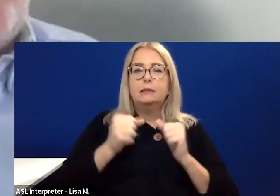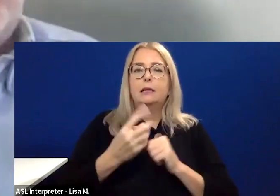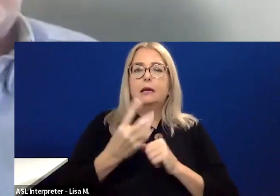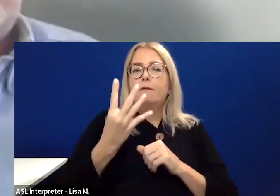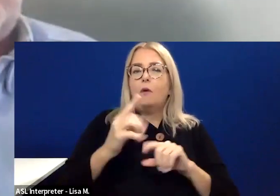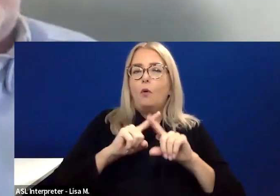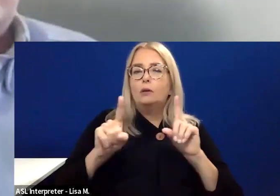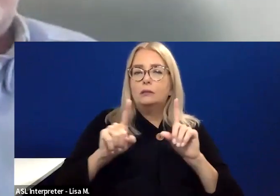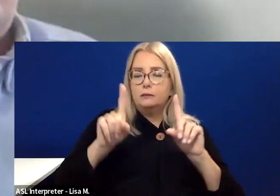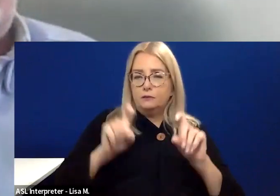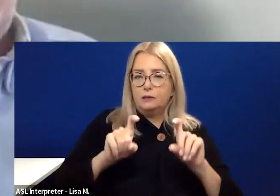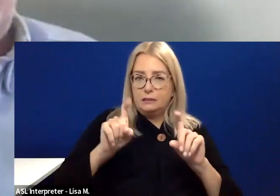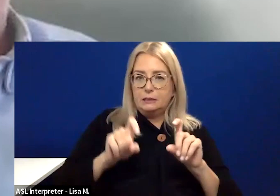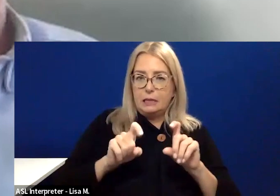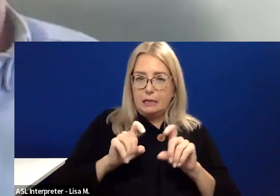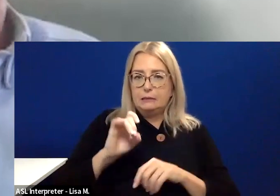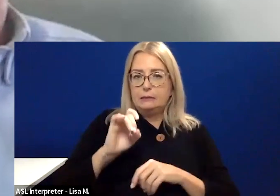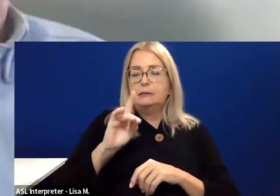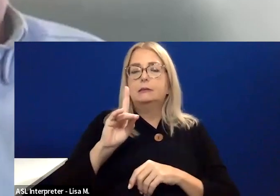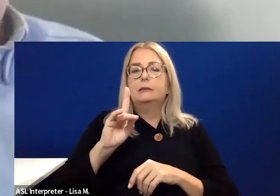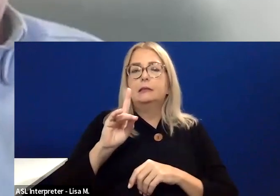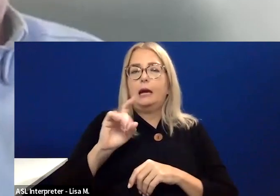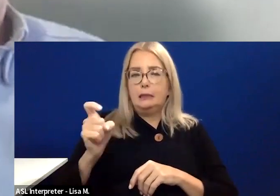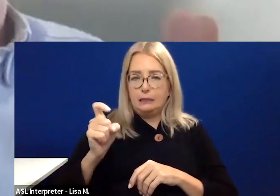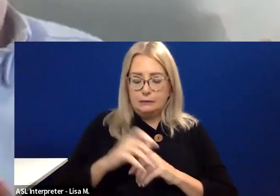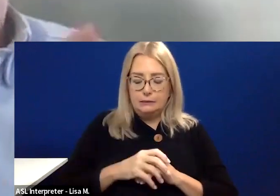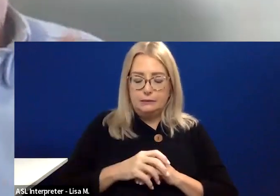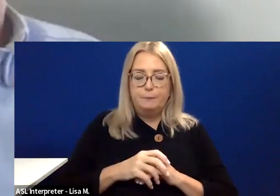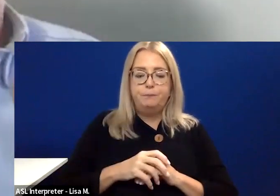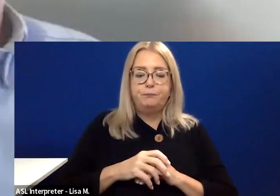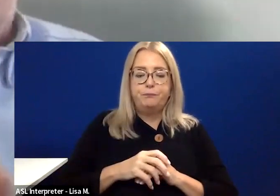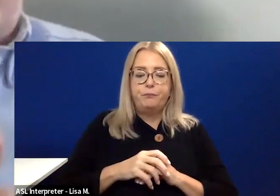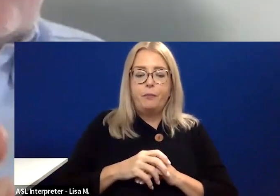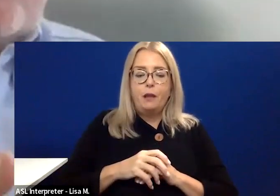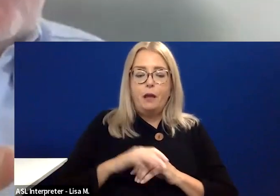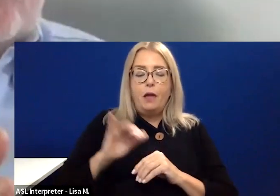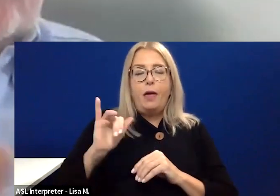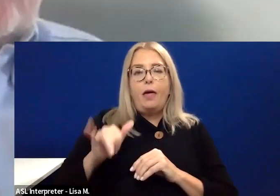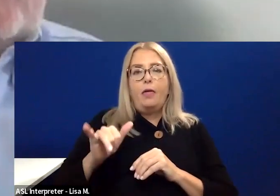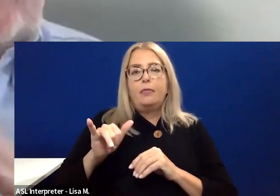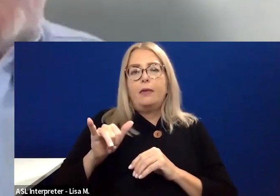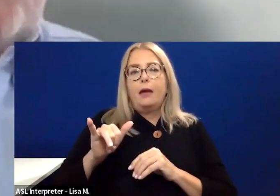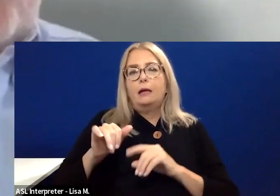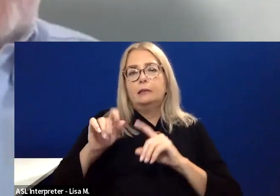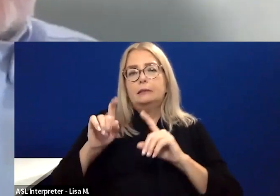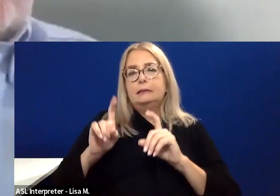diagnostic tests right and she wanted to know how how performance on one is related to performance